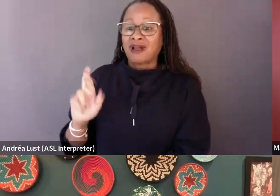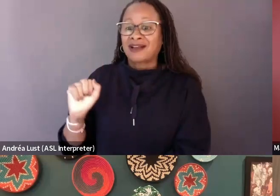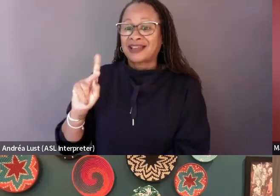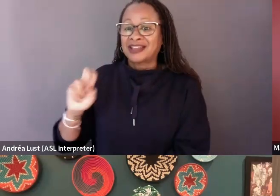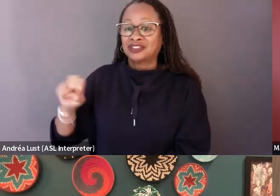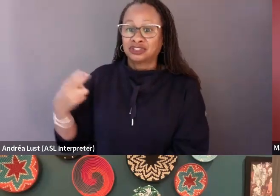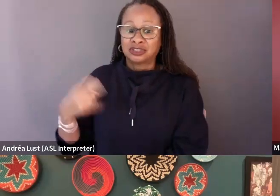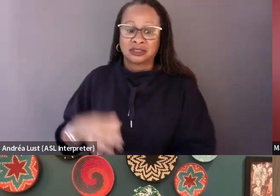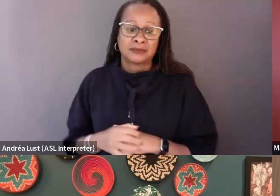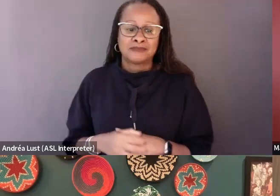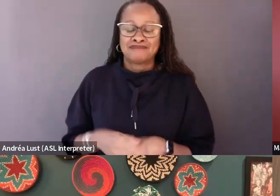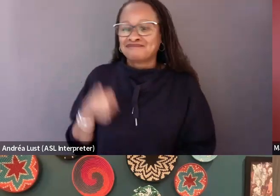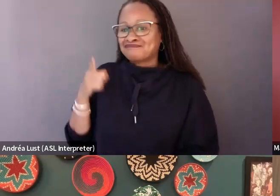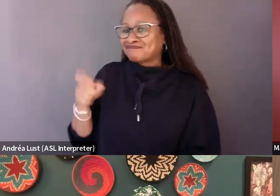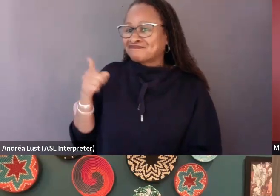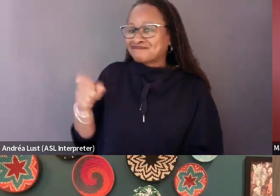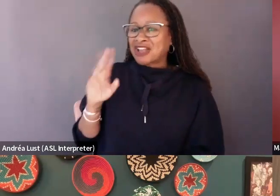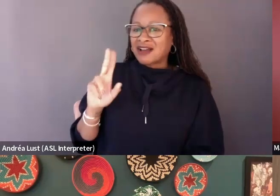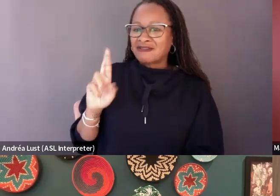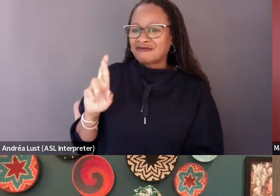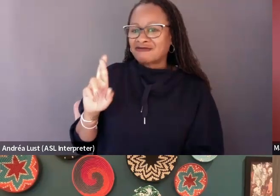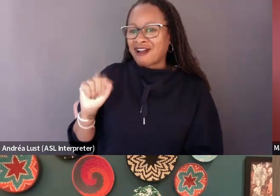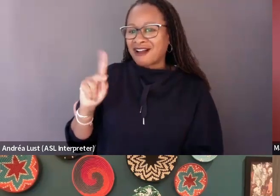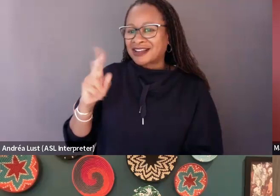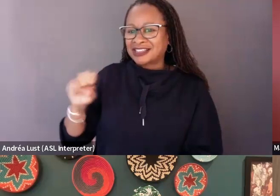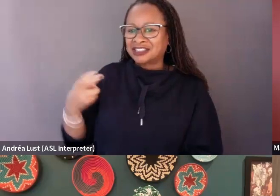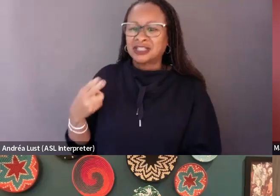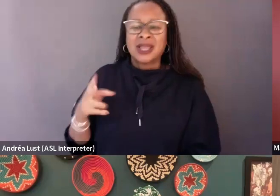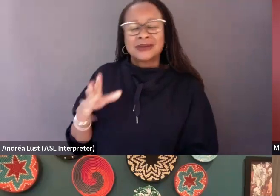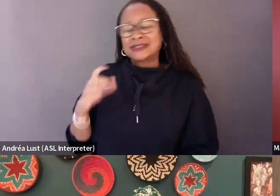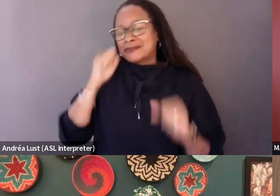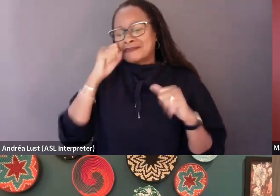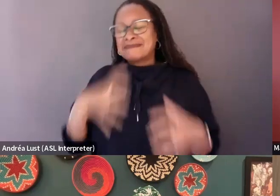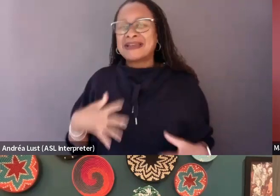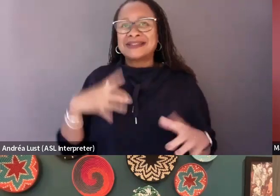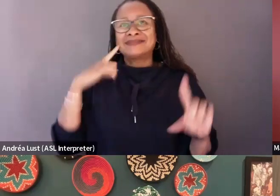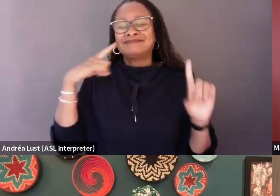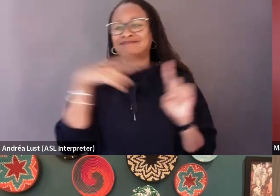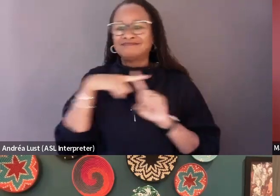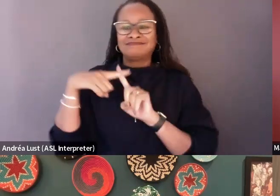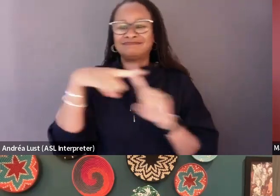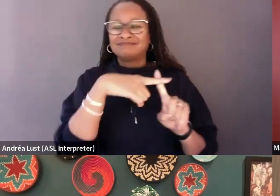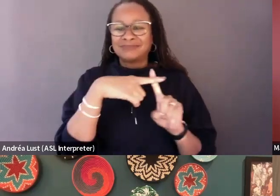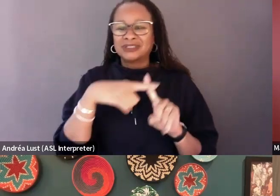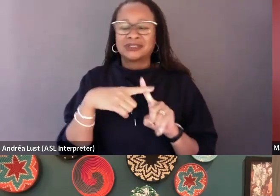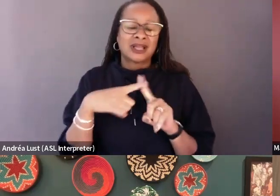Rakesh was this amazing aspirational person for me. We went fishing in the shallow sea, we got fish,